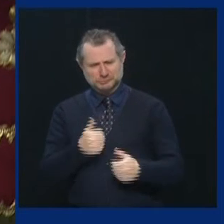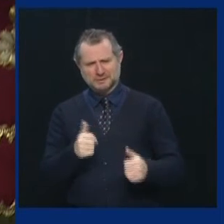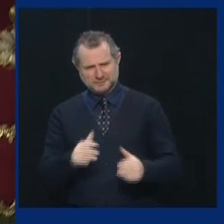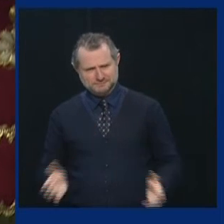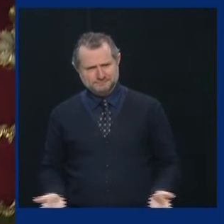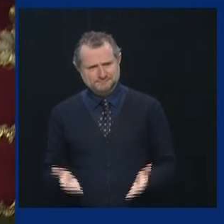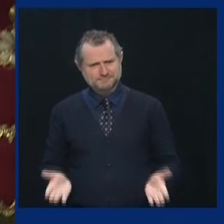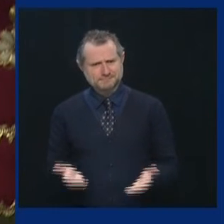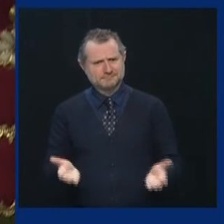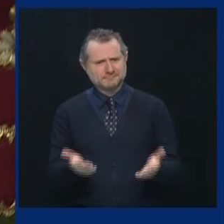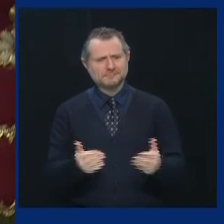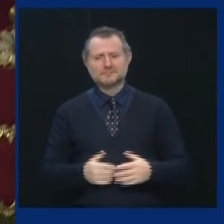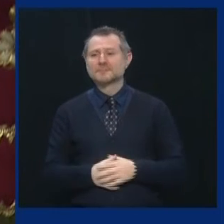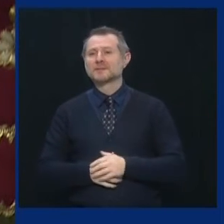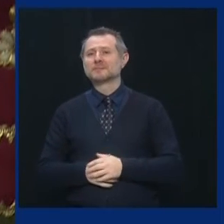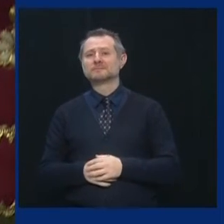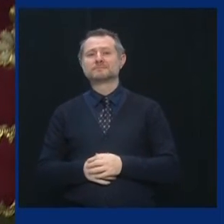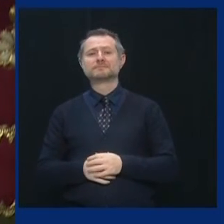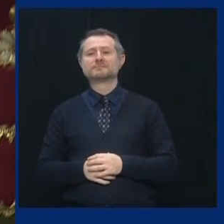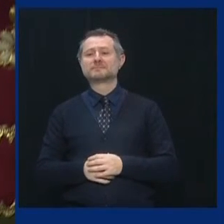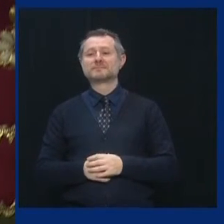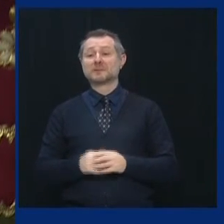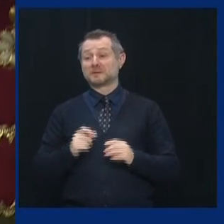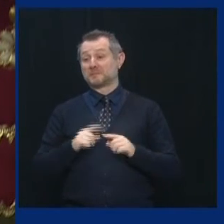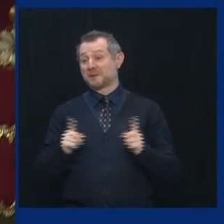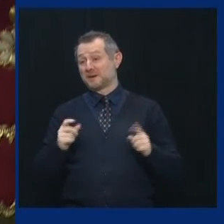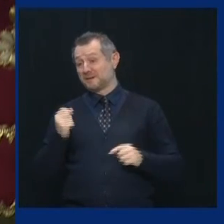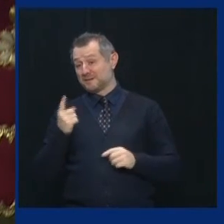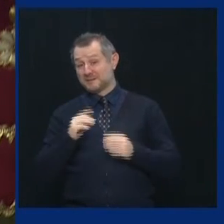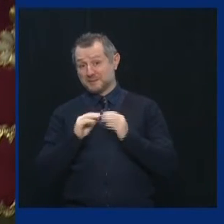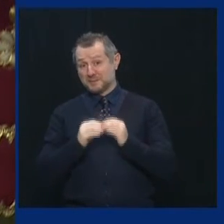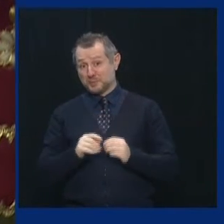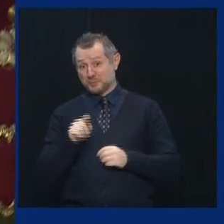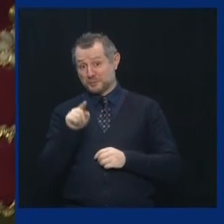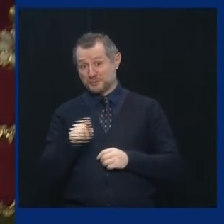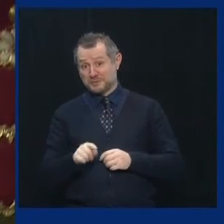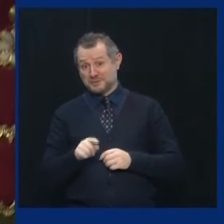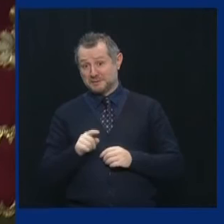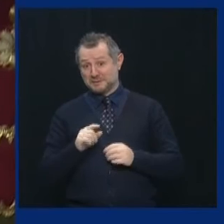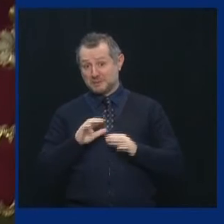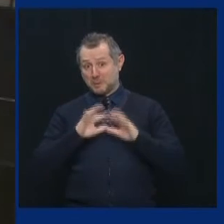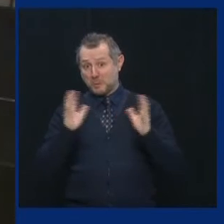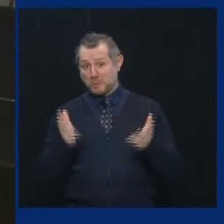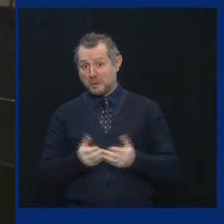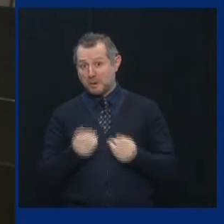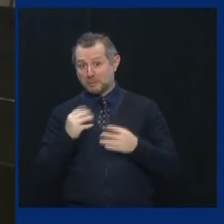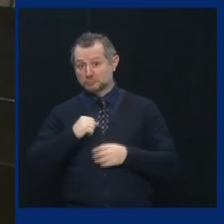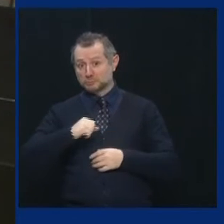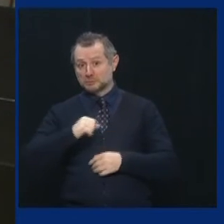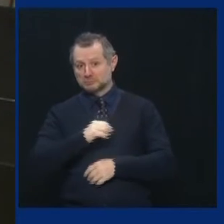THE HEALTHCAREm,qç PUSHING VERY HARD AND THEY'RE ALSO PUSHING TO GET EVERYONE VACCINATED. THAT'S THE CRITICAL THING FOR